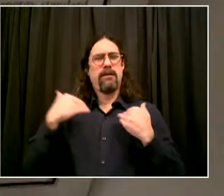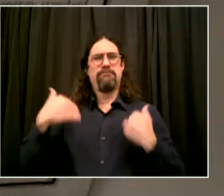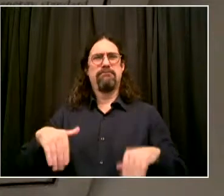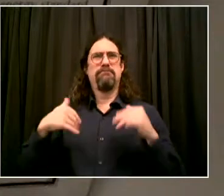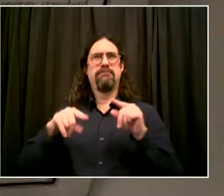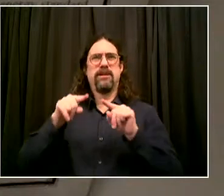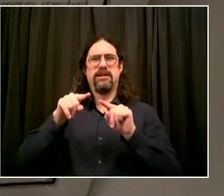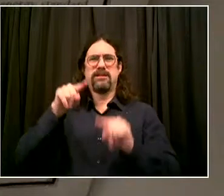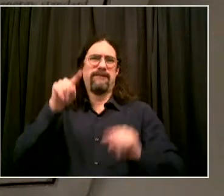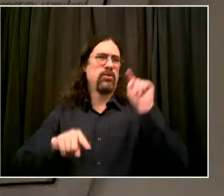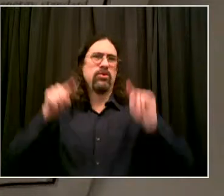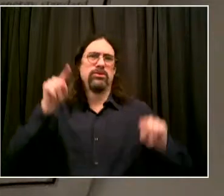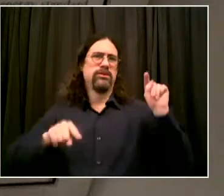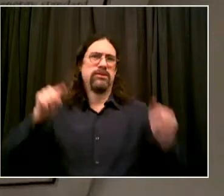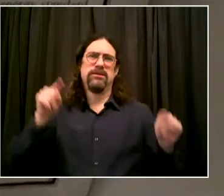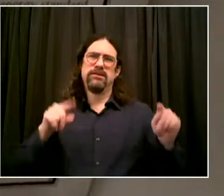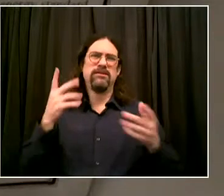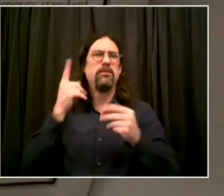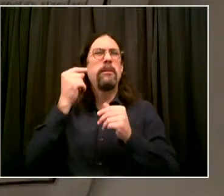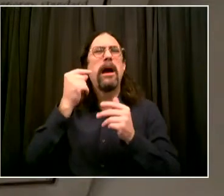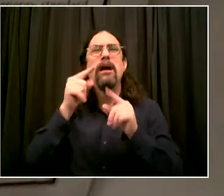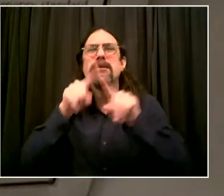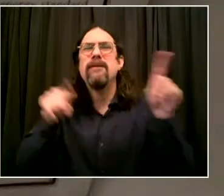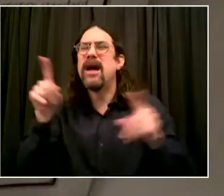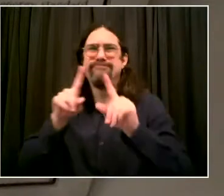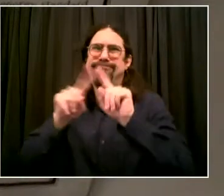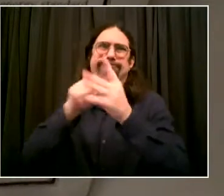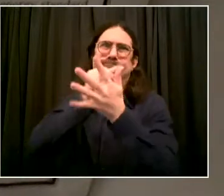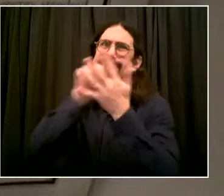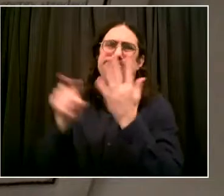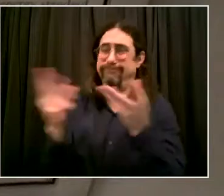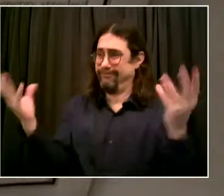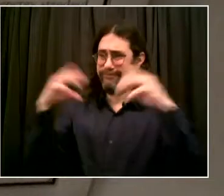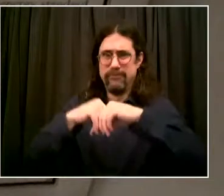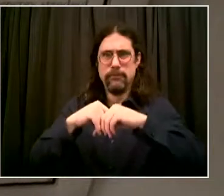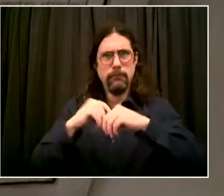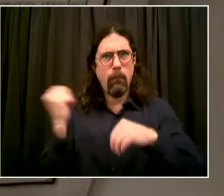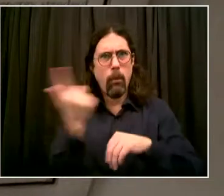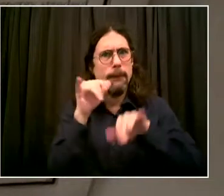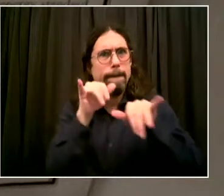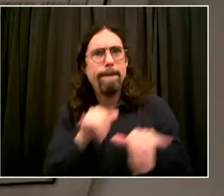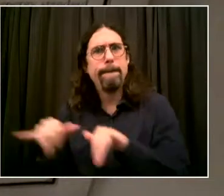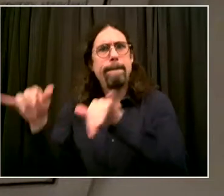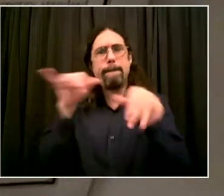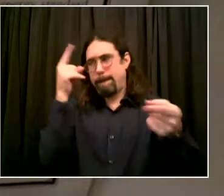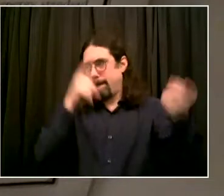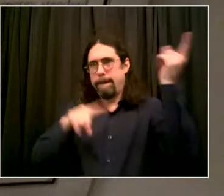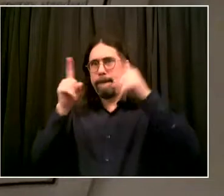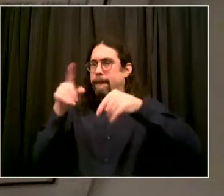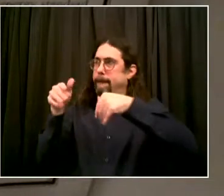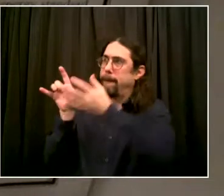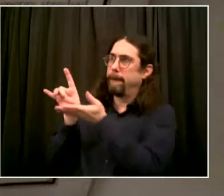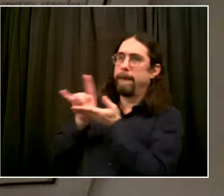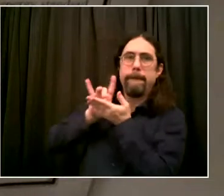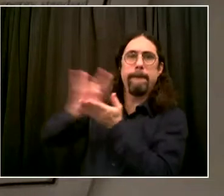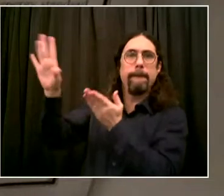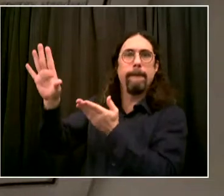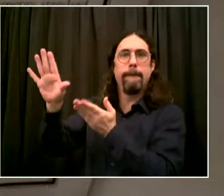INTERESTING CITY ON THE PLANET. I THINK THEY DESERVE GREAT CREDIT TO CARRRY